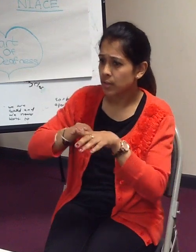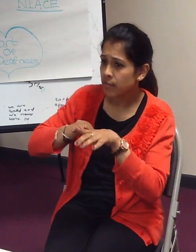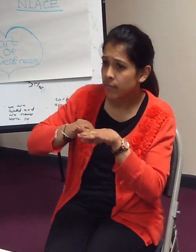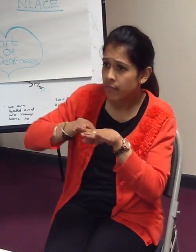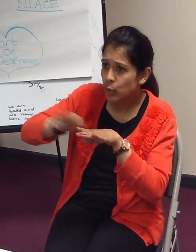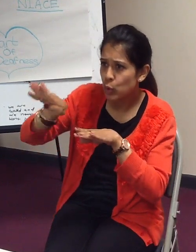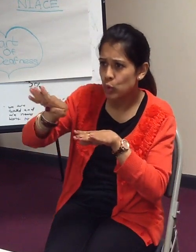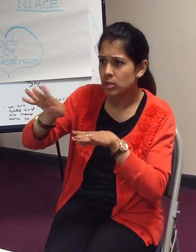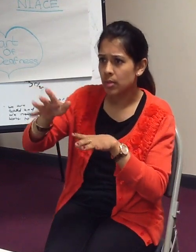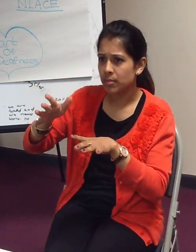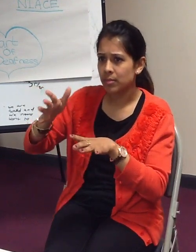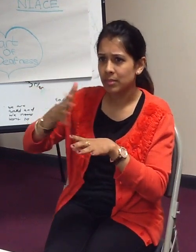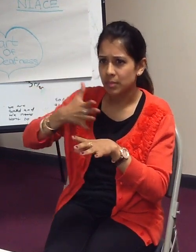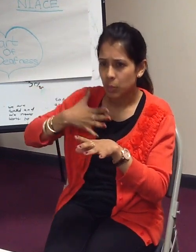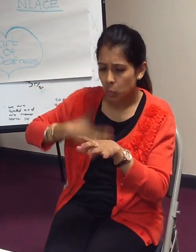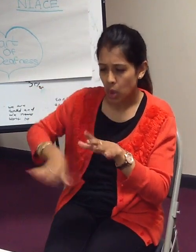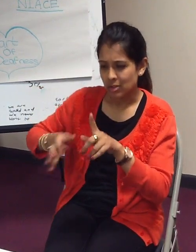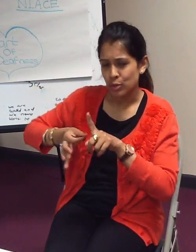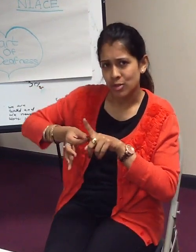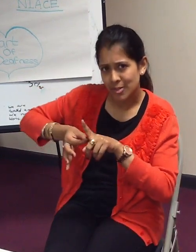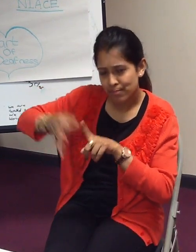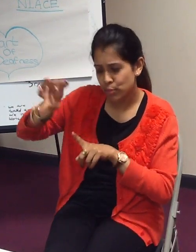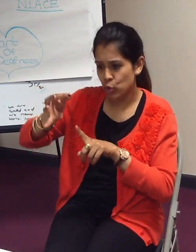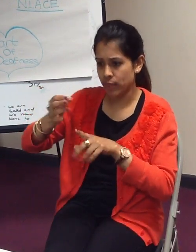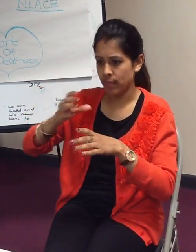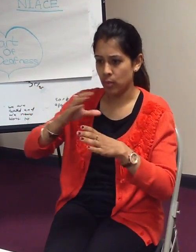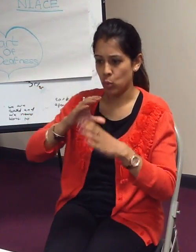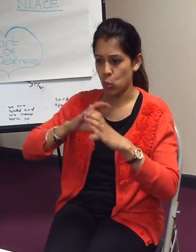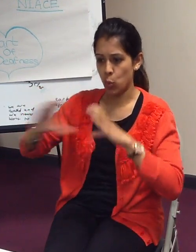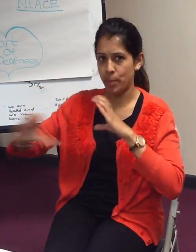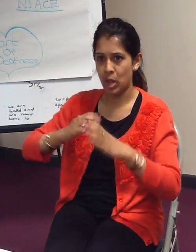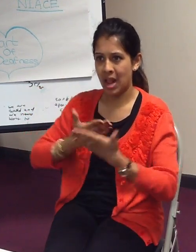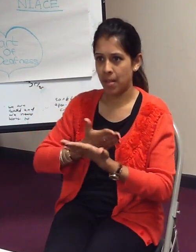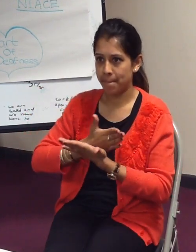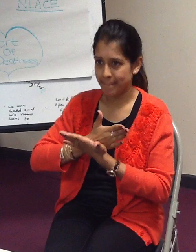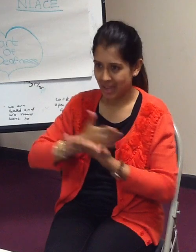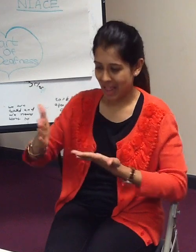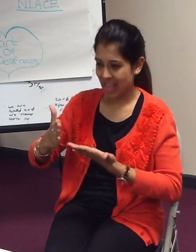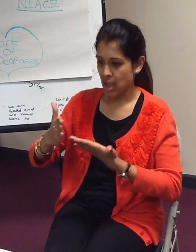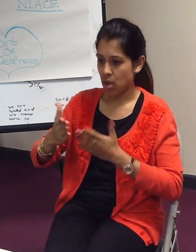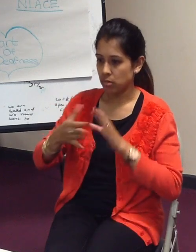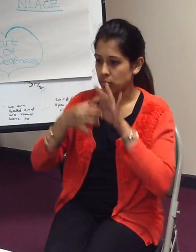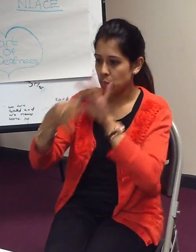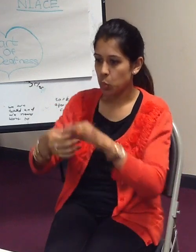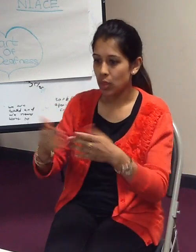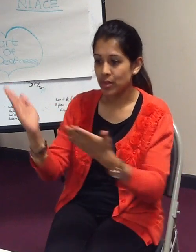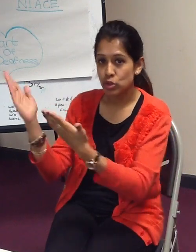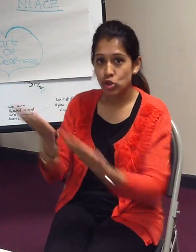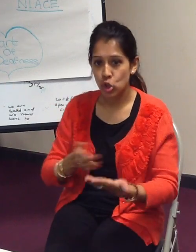As a result of the findings, Heart of Deafness will further aim to improve its communications and services to